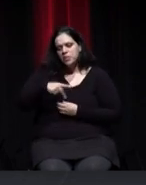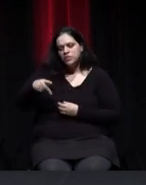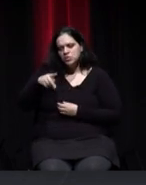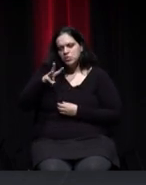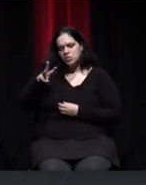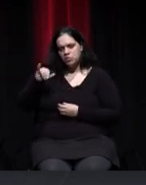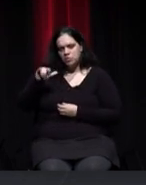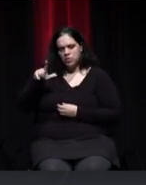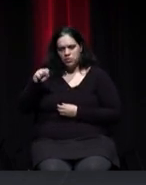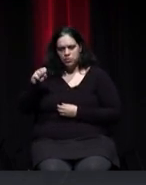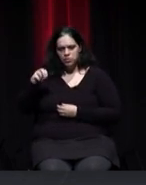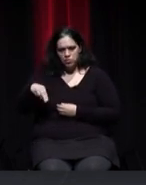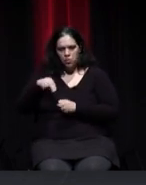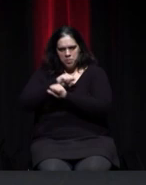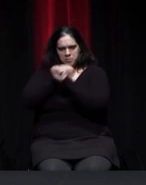spoke in the morning table,